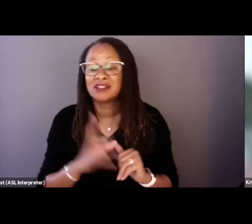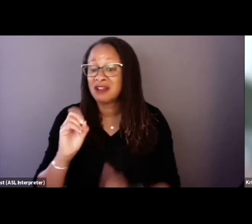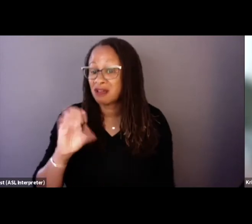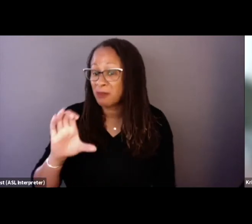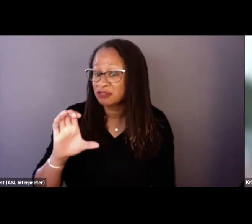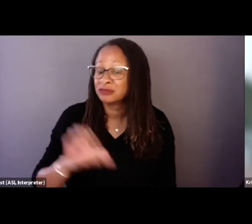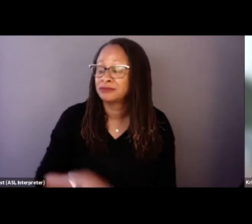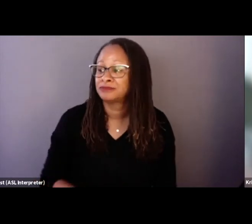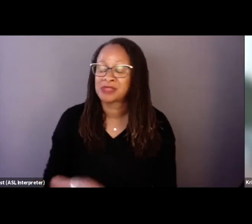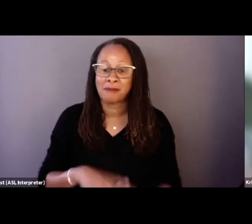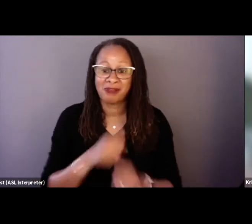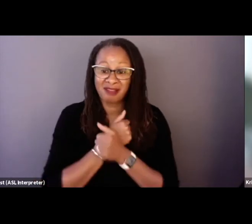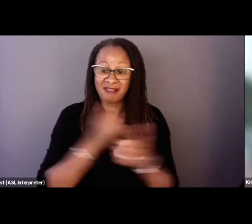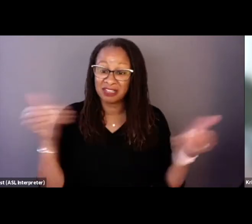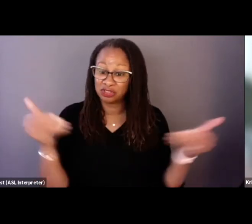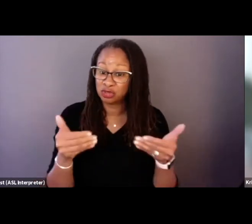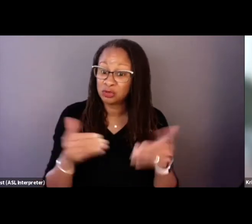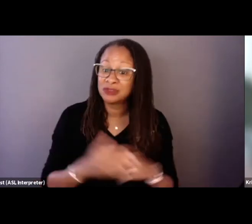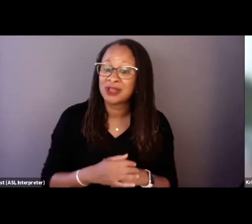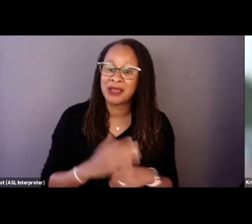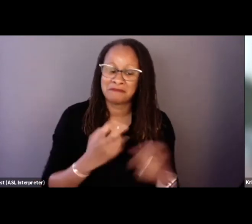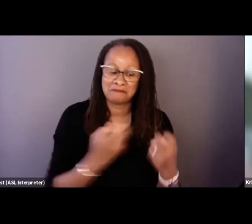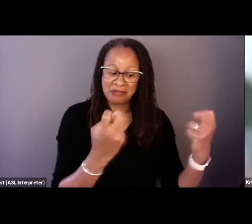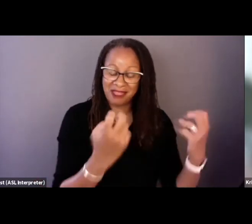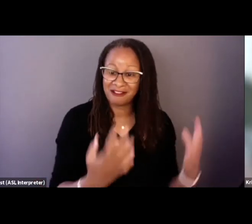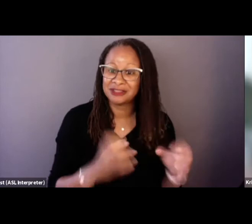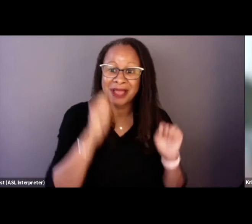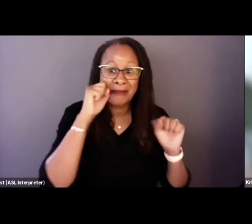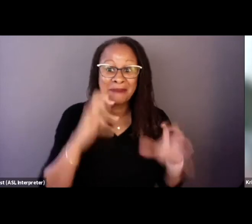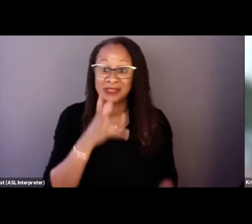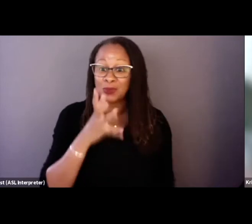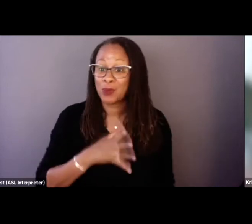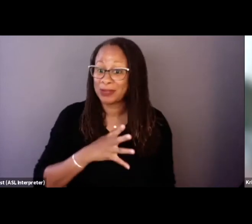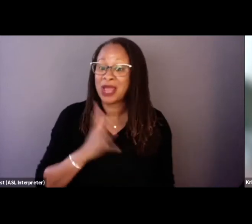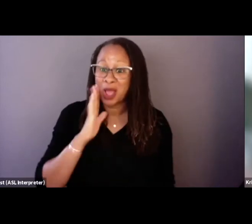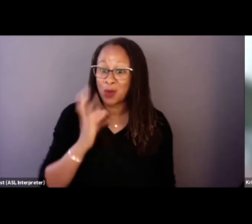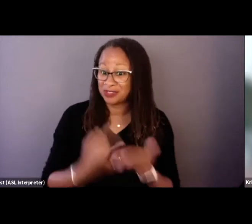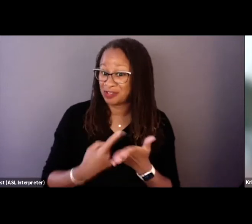but I'd love to introduce my panelists, the amazing women that I'm gonna be talking to today,